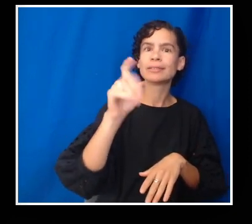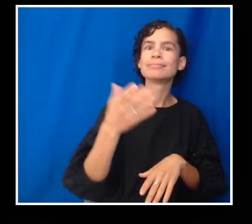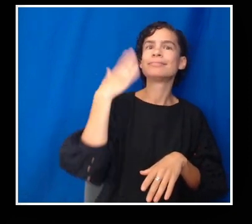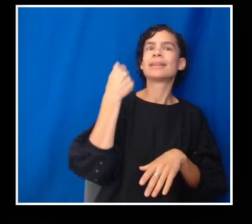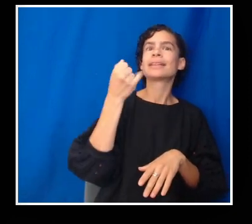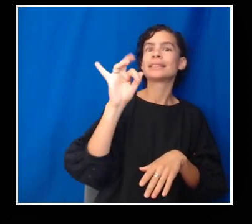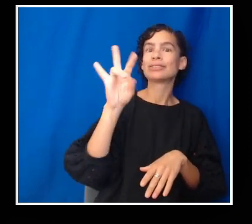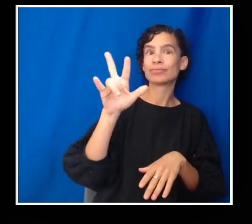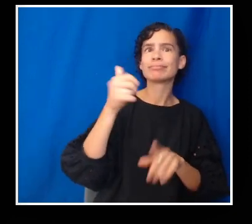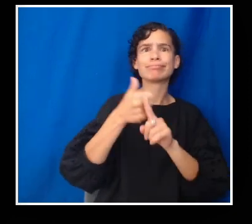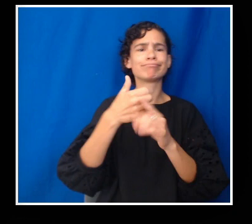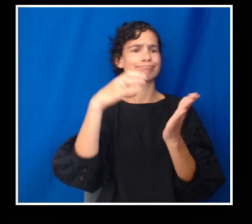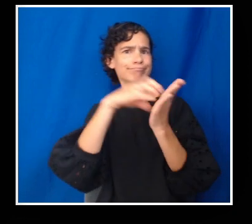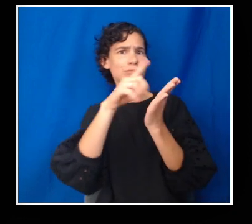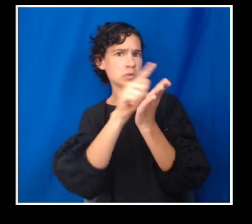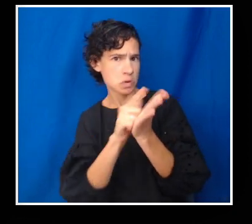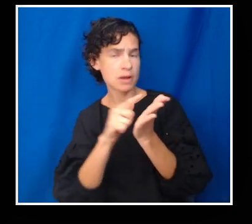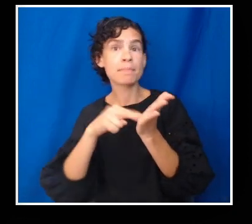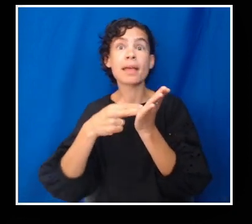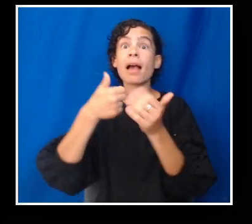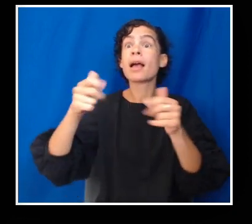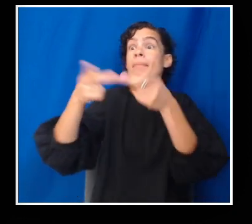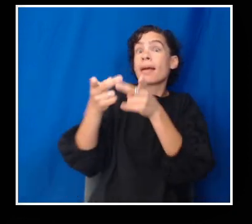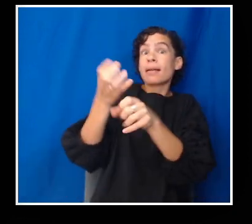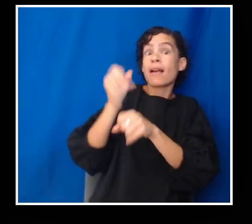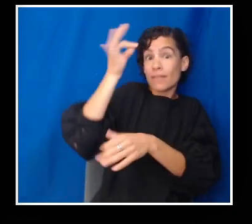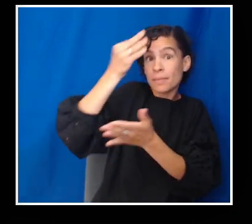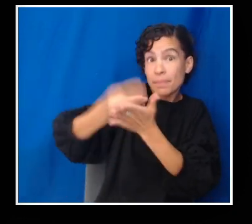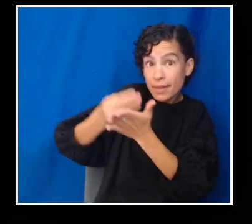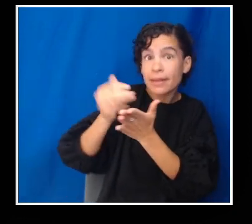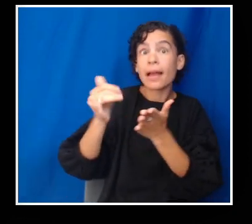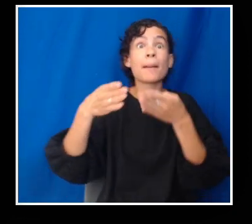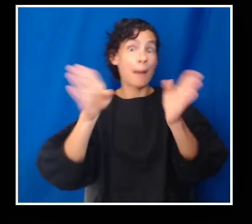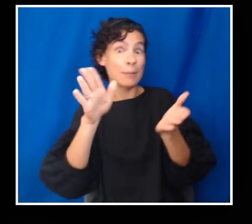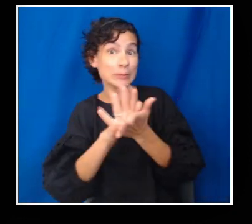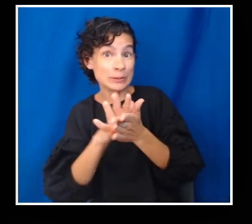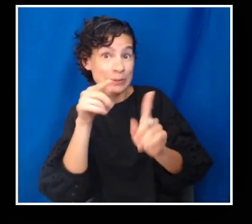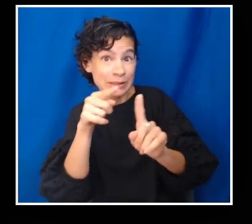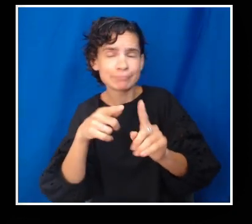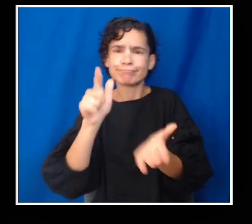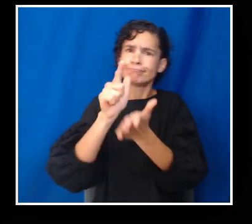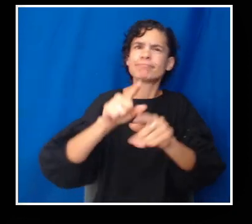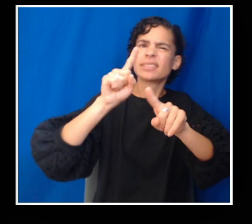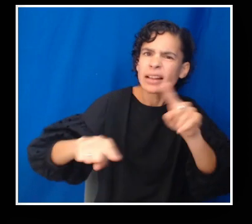which prevents any entity that receives federal funding, like public schools, from discriminating against students with disabilities.